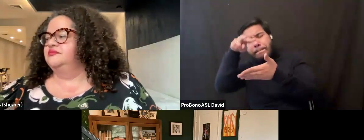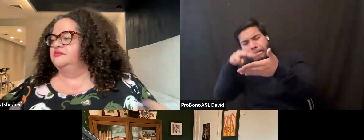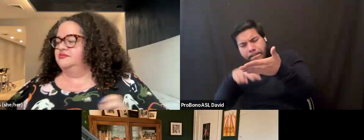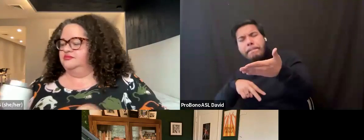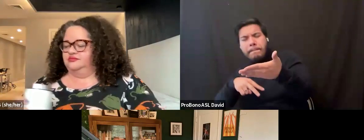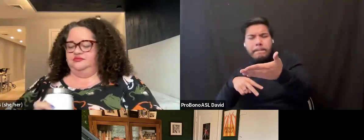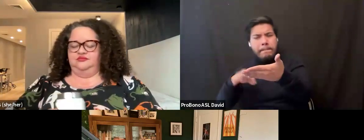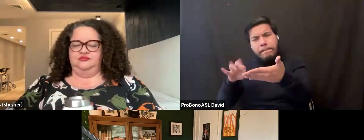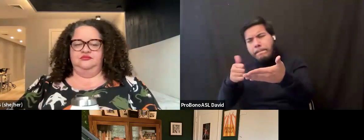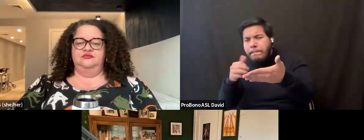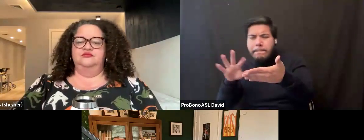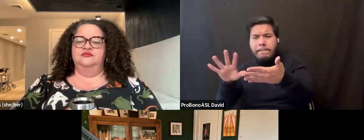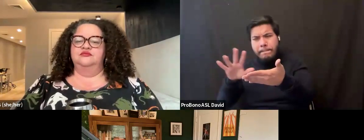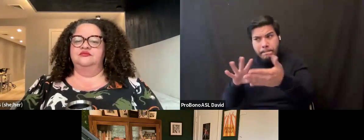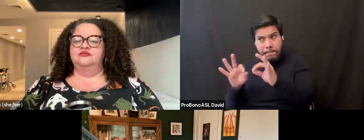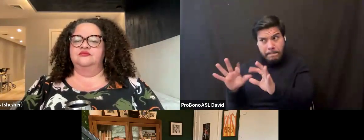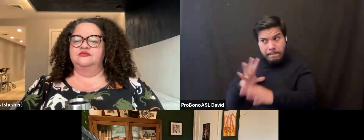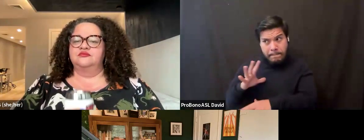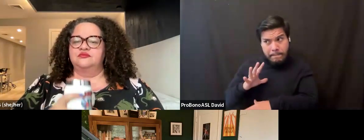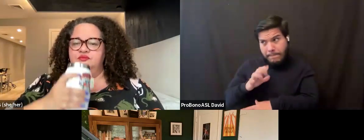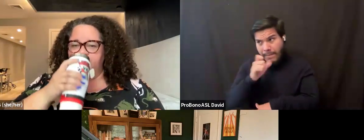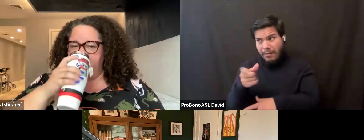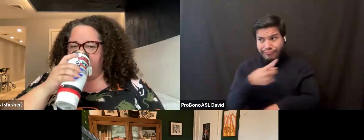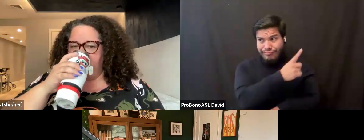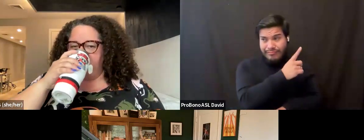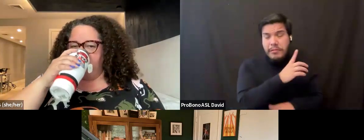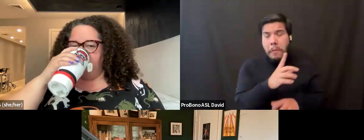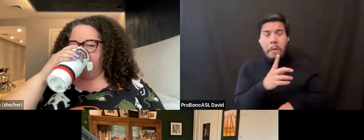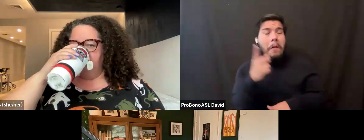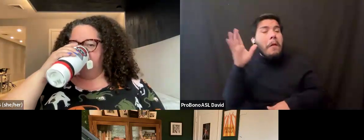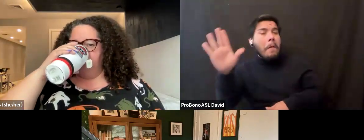being a total jerk to this other friend. And his suggestion was, yeah, no,